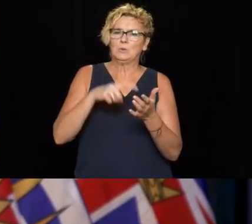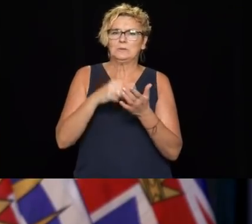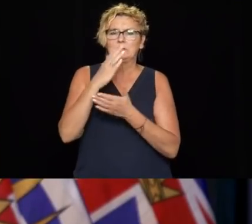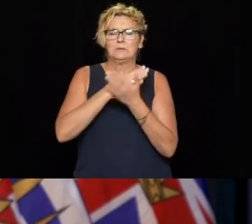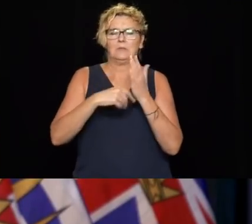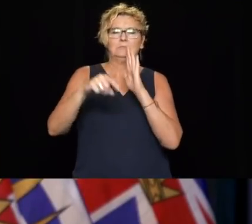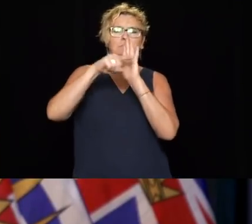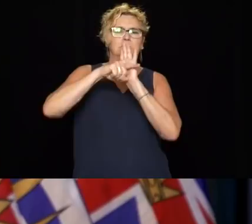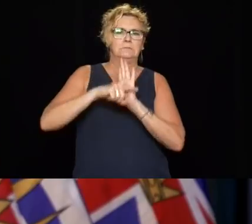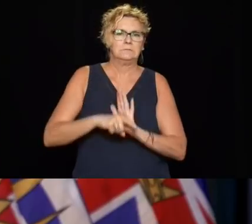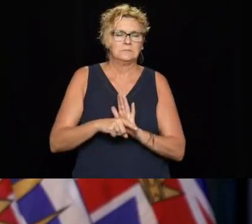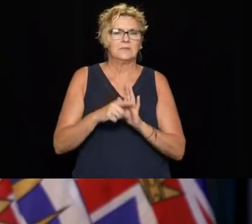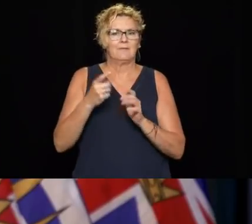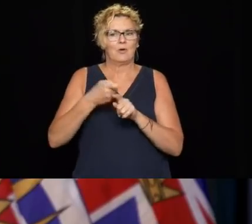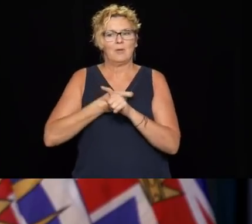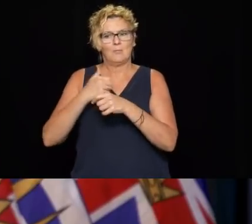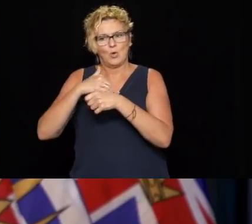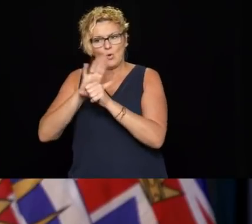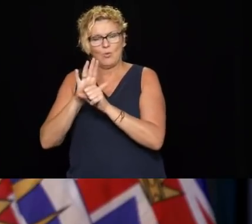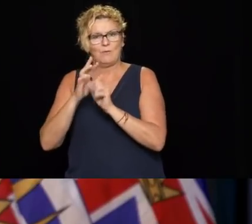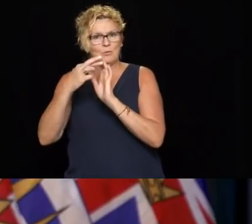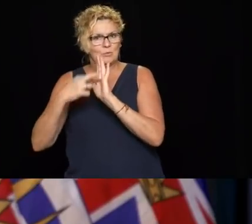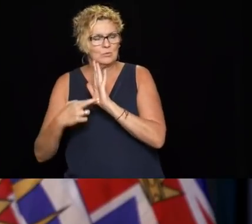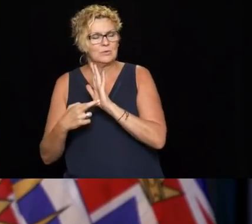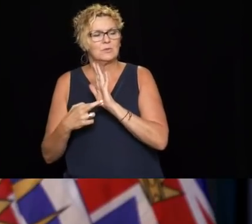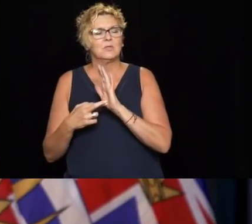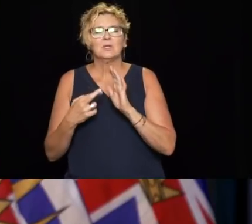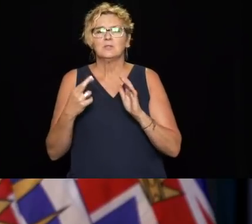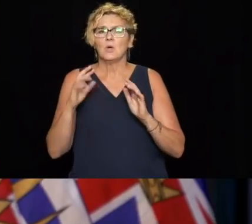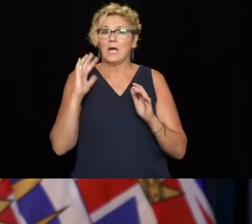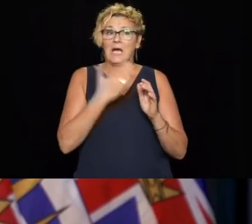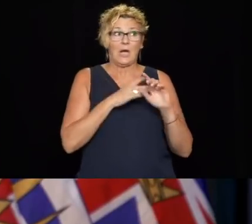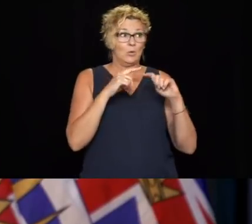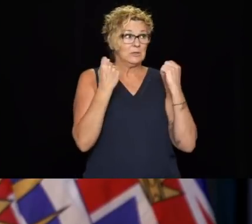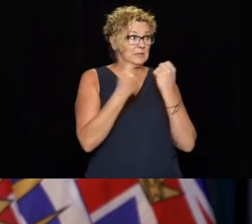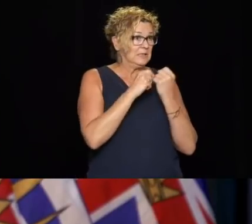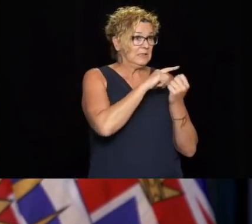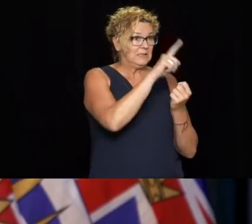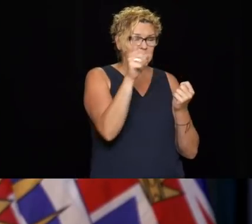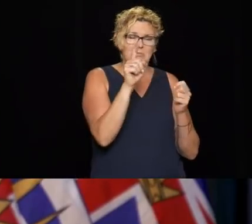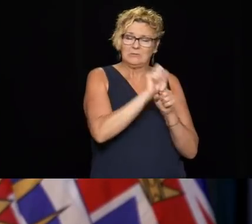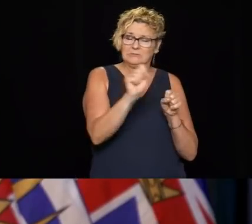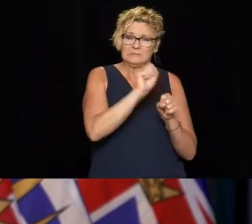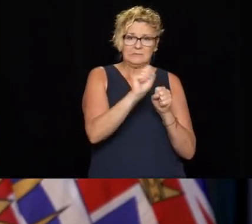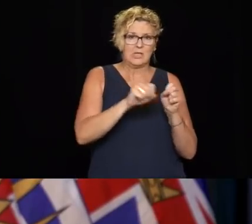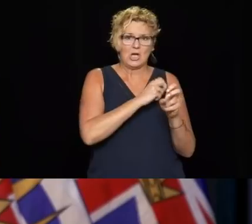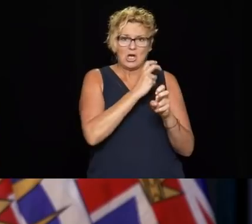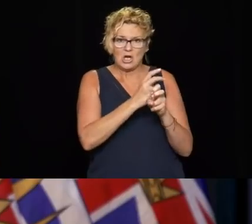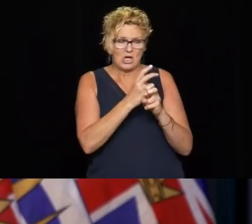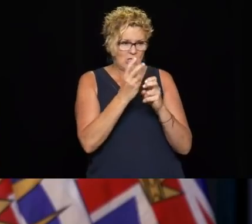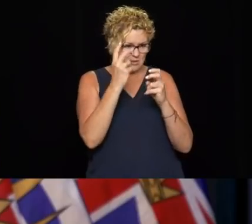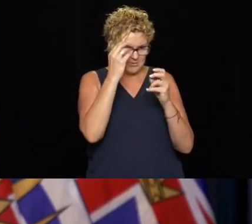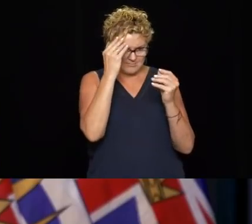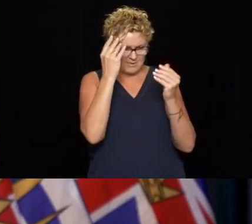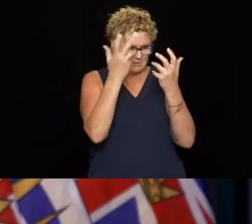we also know that the economic impacts of this pandemic have meant there are more people who are in marginal housing who are going to end up